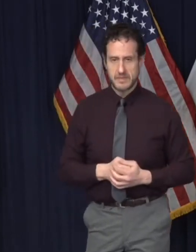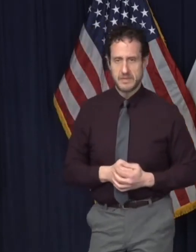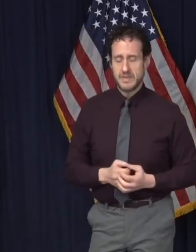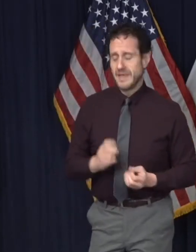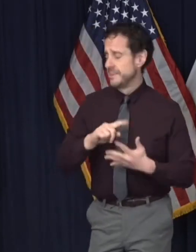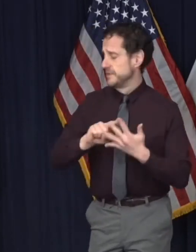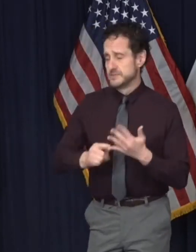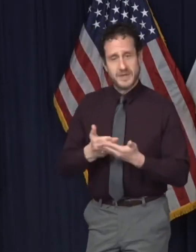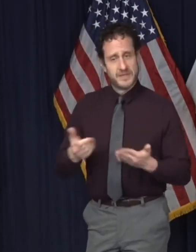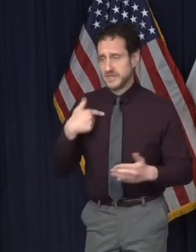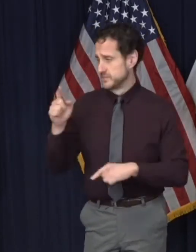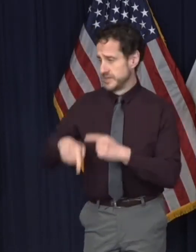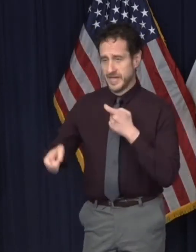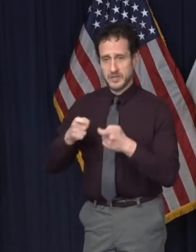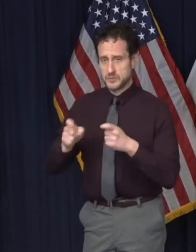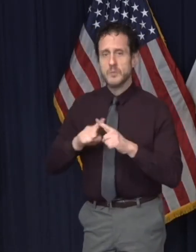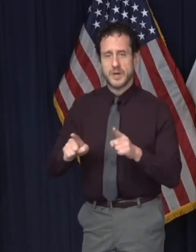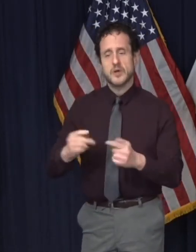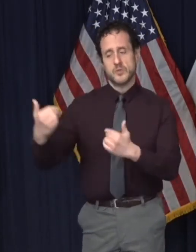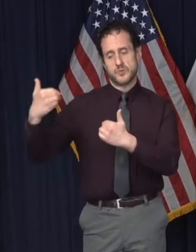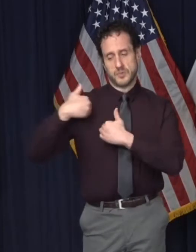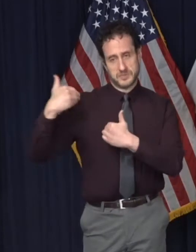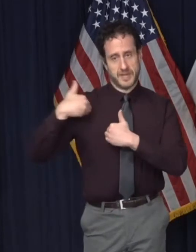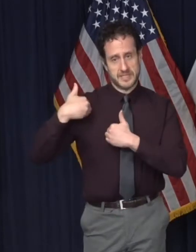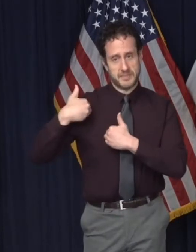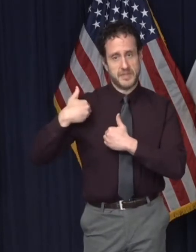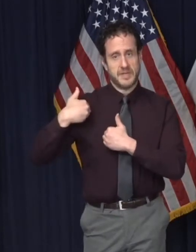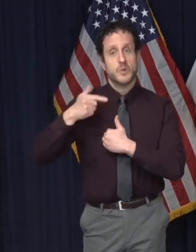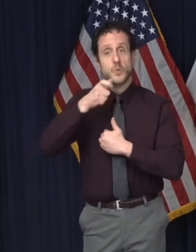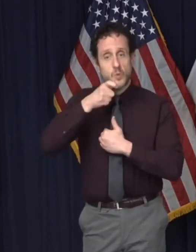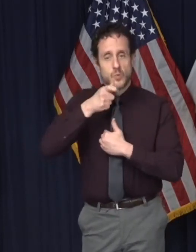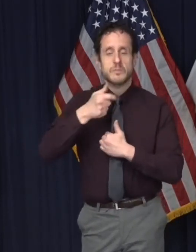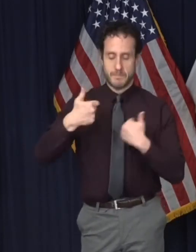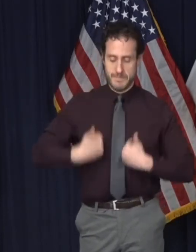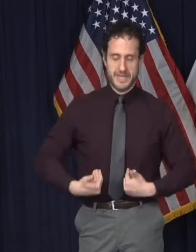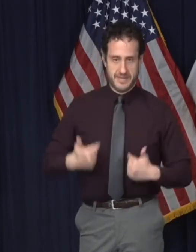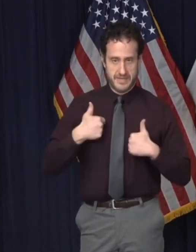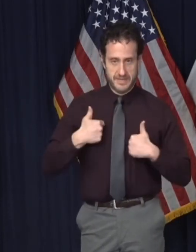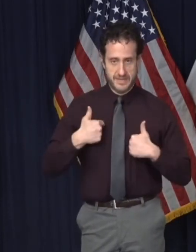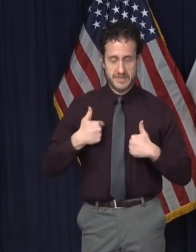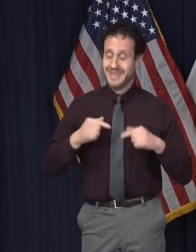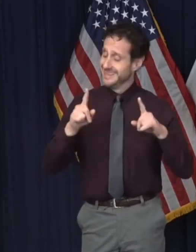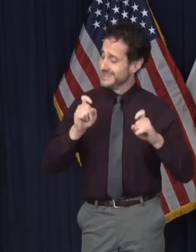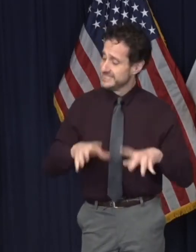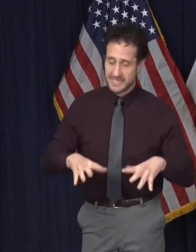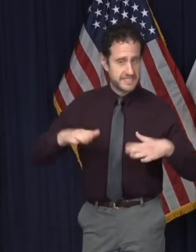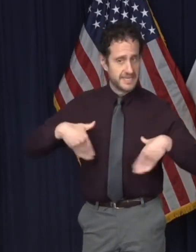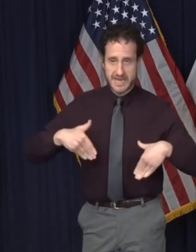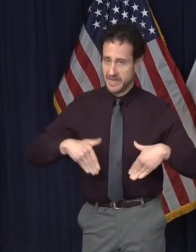NO MATTER HOW MUCH IS BEYOND OUR CONTROL, THE BUCK STOPS WITH ME AND WE ARE STILL NOT WHERE WE